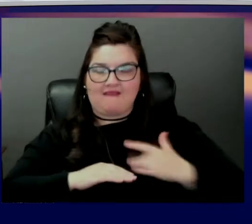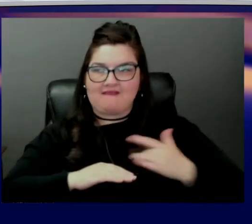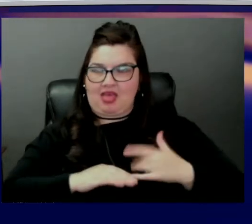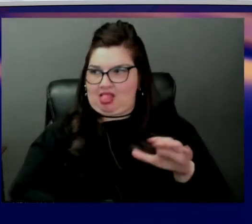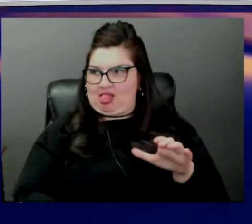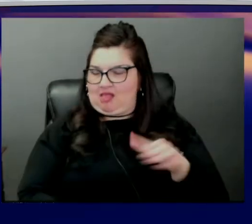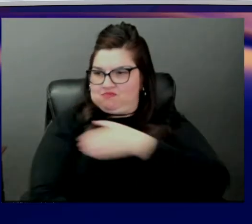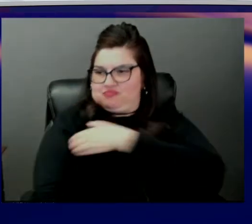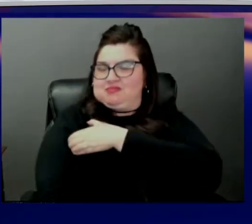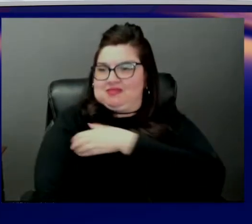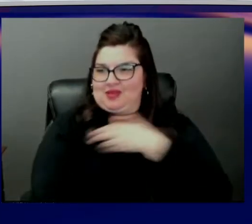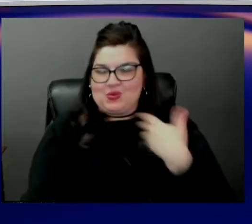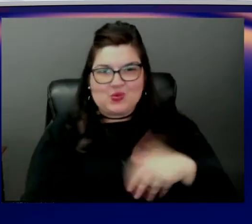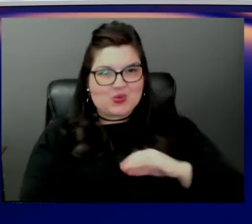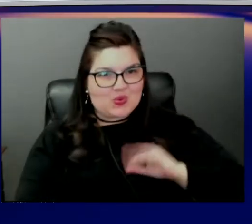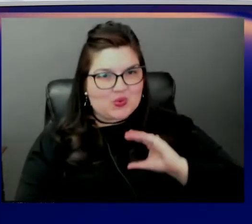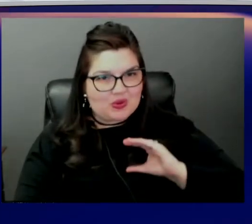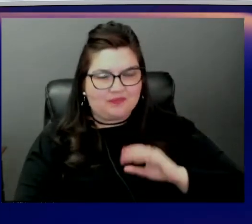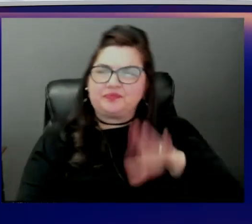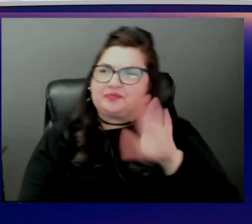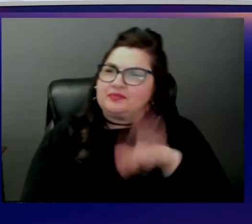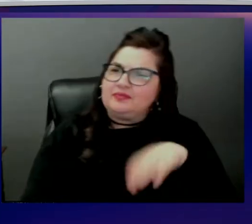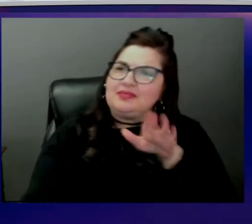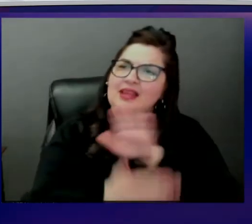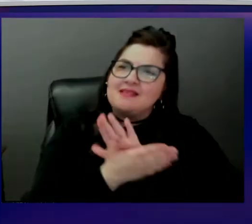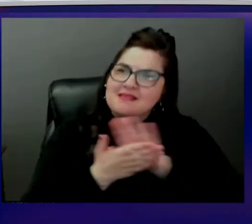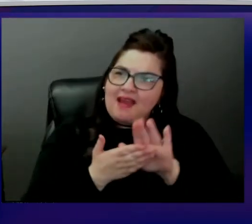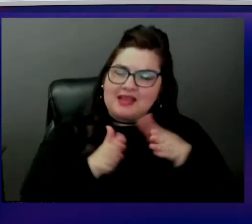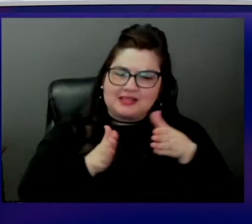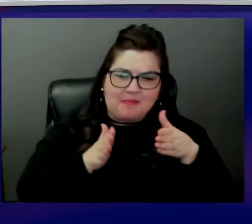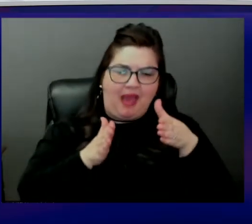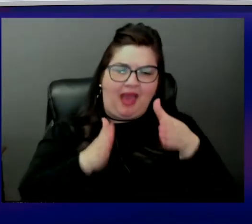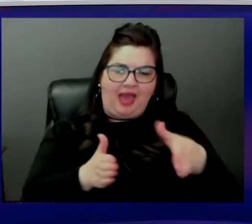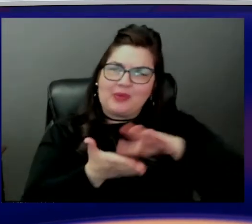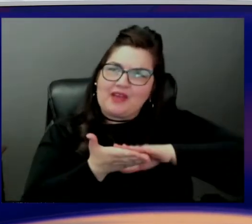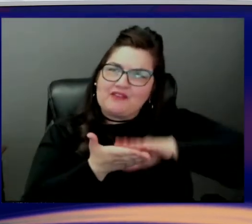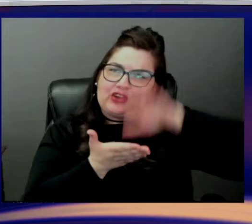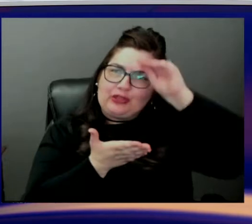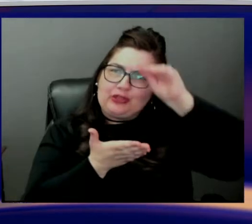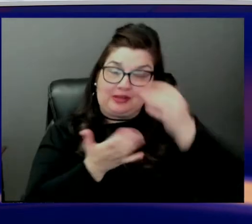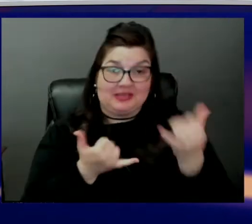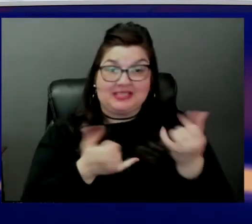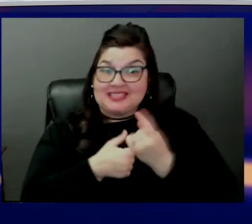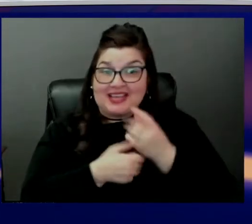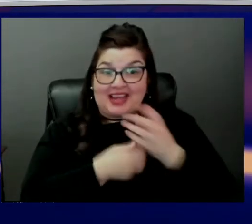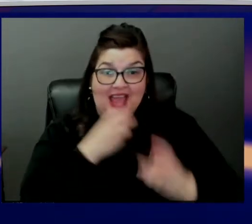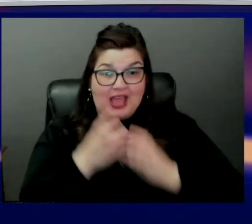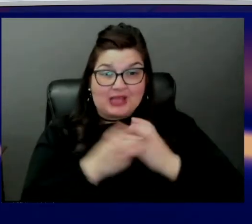I think this is a very nice pathway for learning because in today's world, we have so much of information all around.